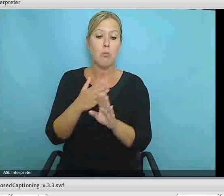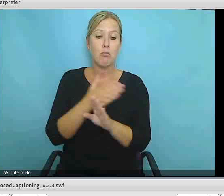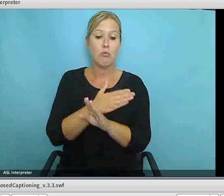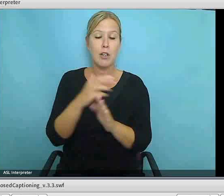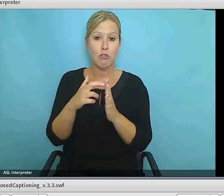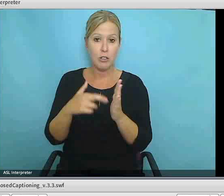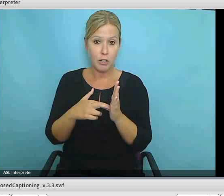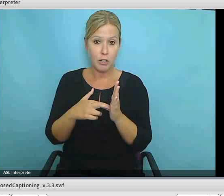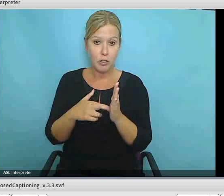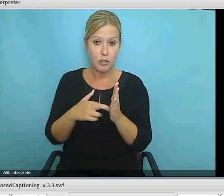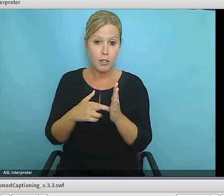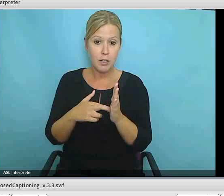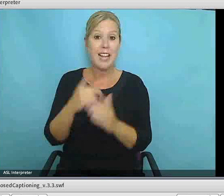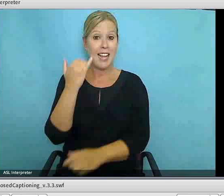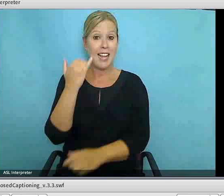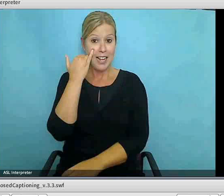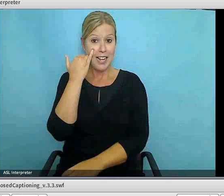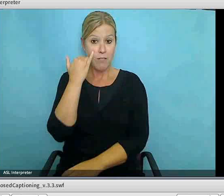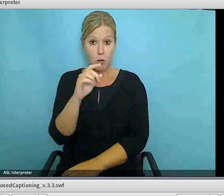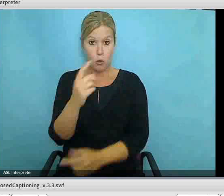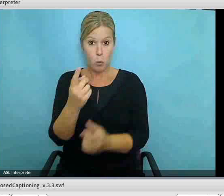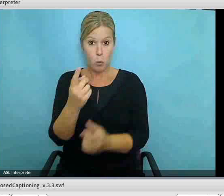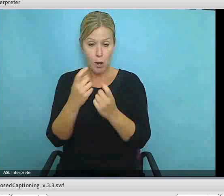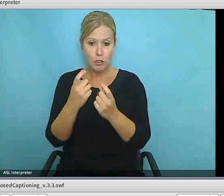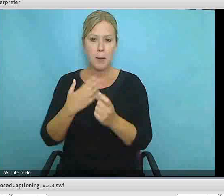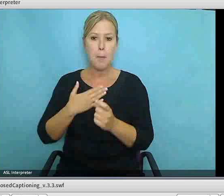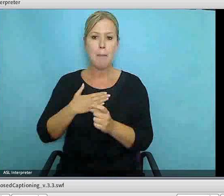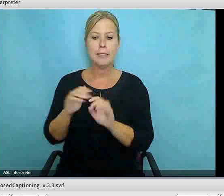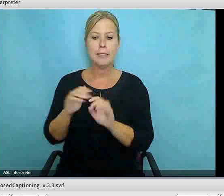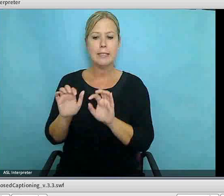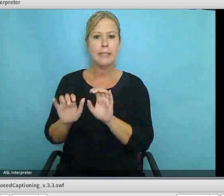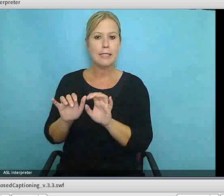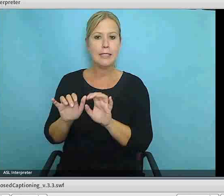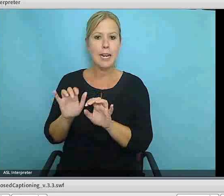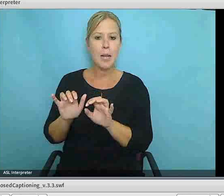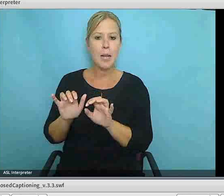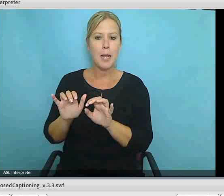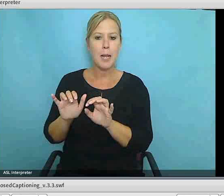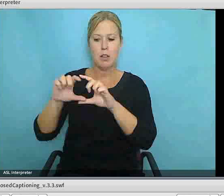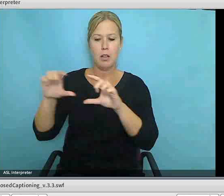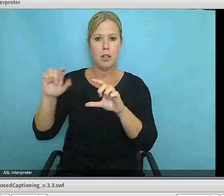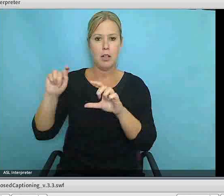The pop-up text box is labeled Q&A. We will answer as many questions as possible.